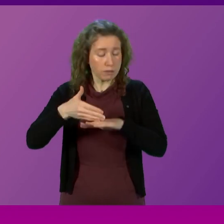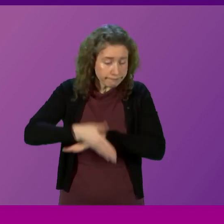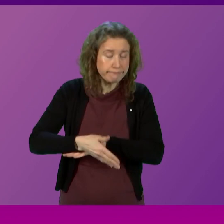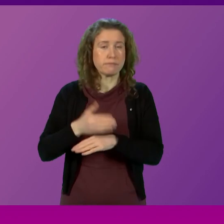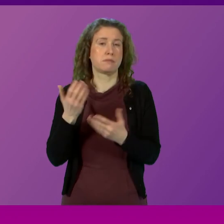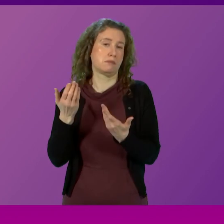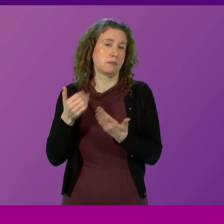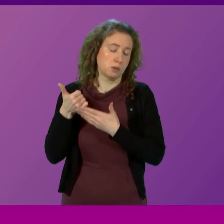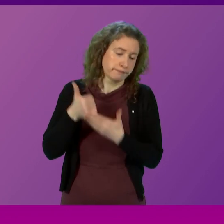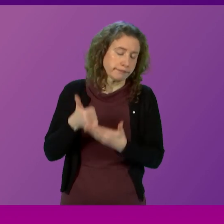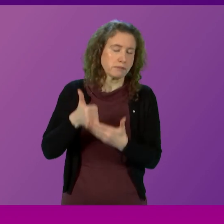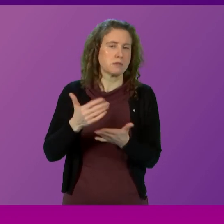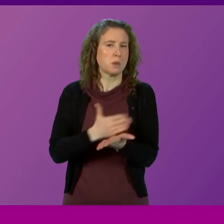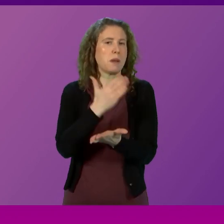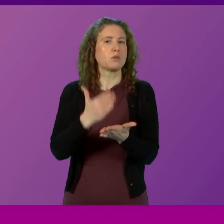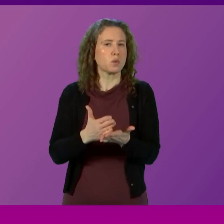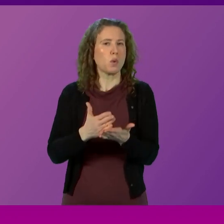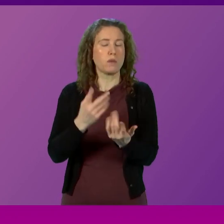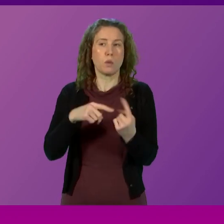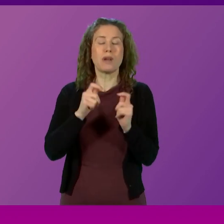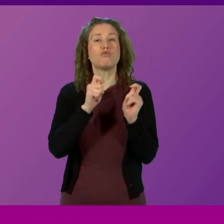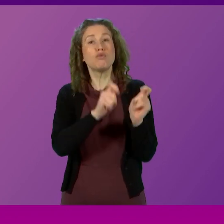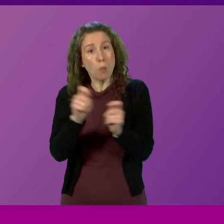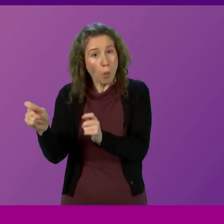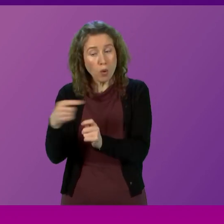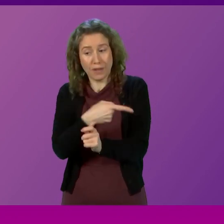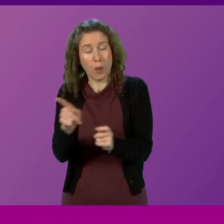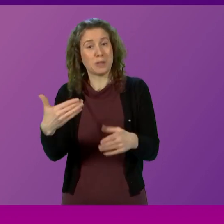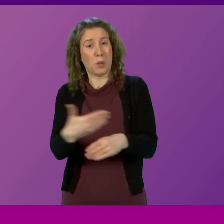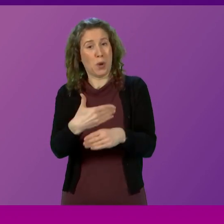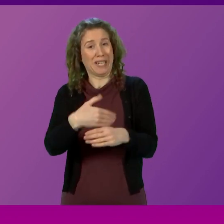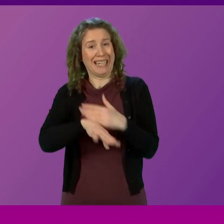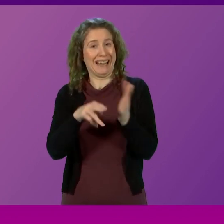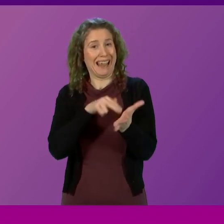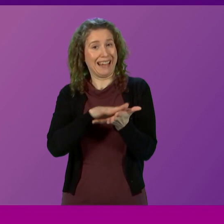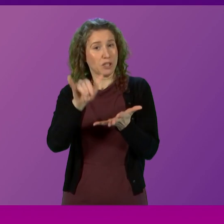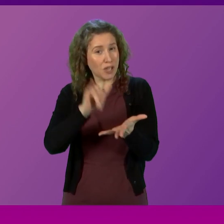so much effort into ensuring that we reward those working in our national health service as well as